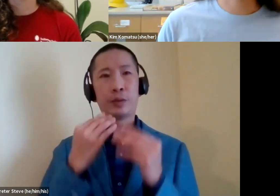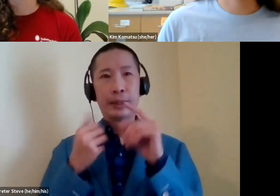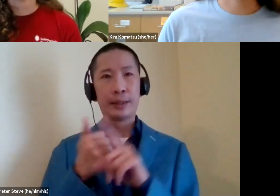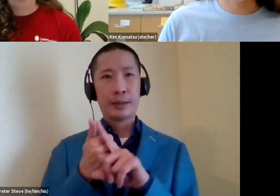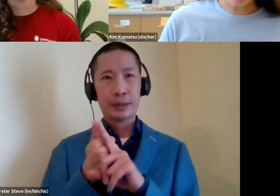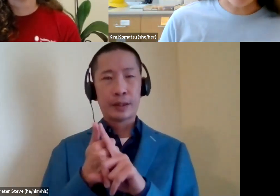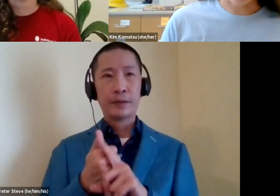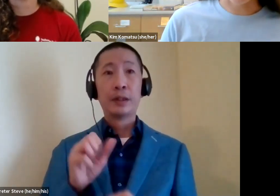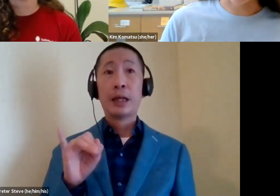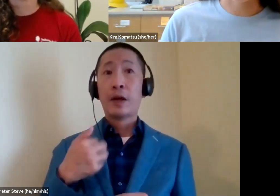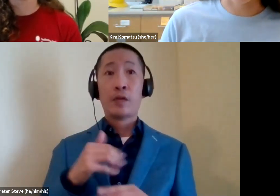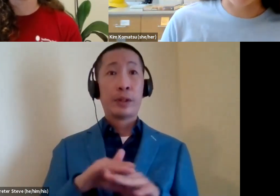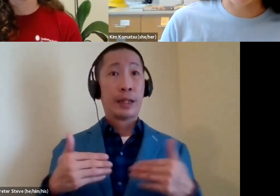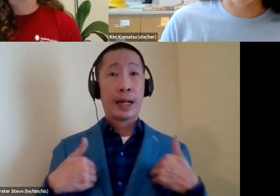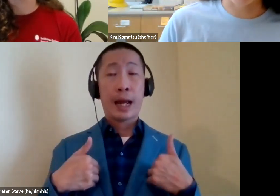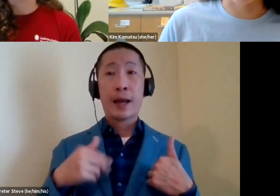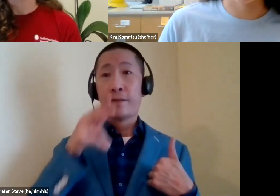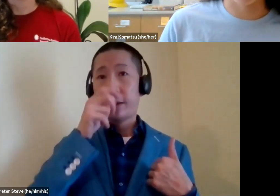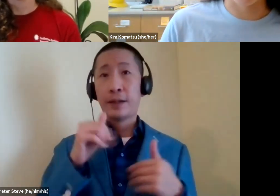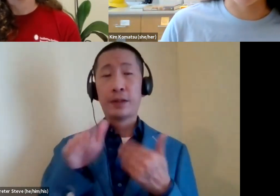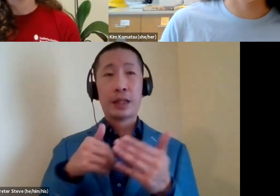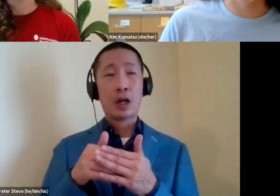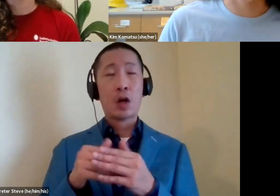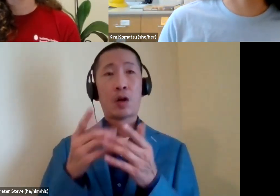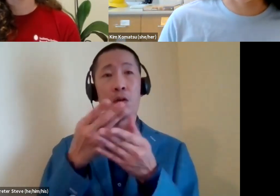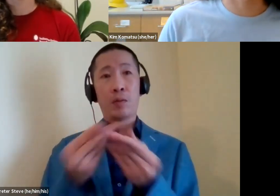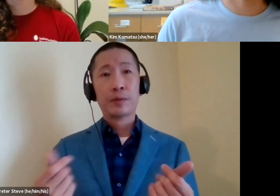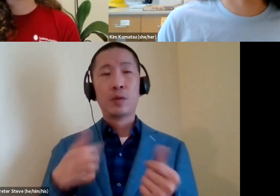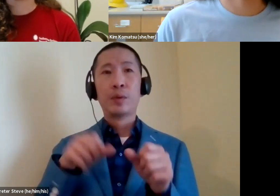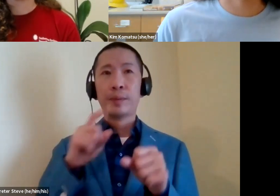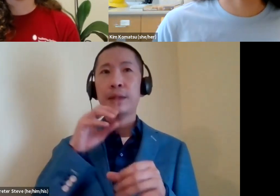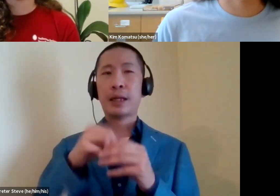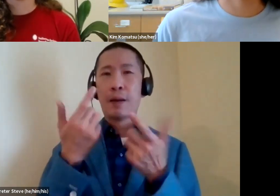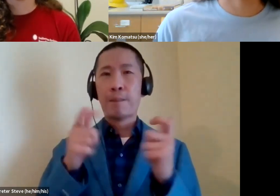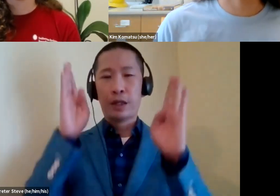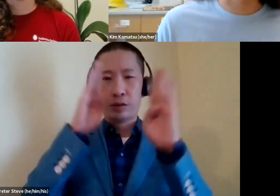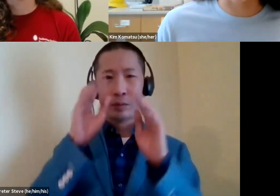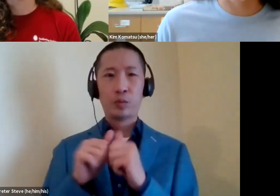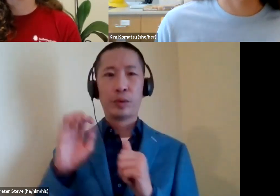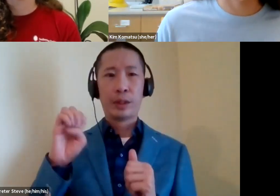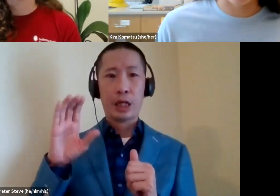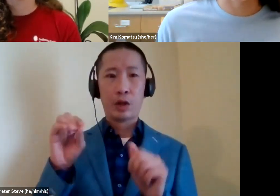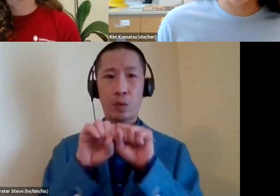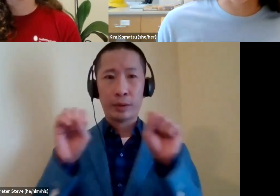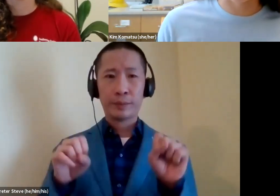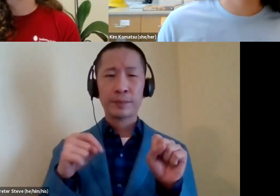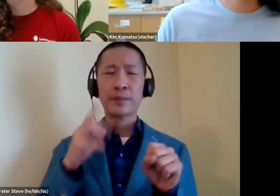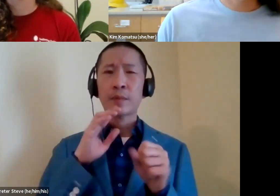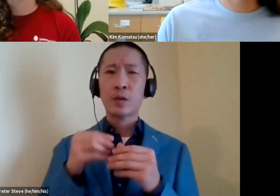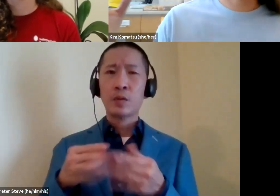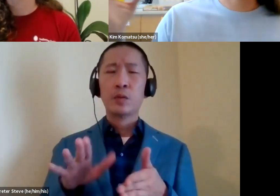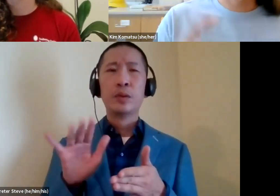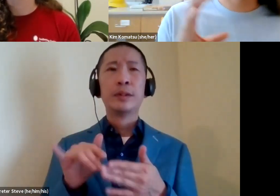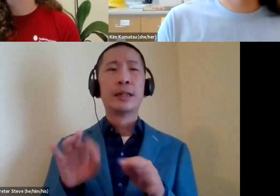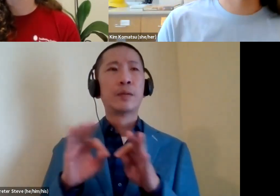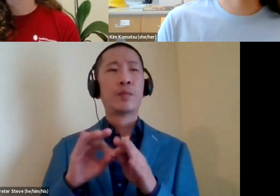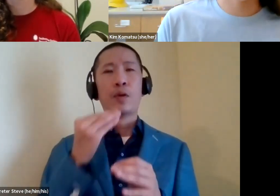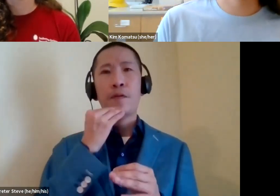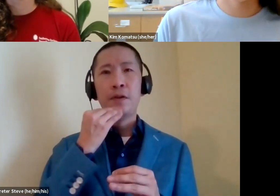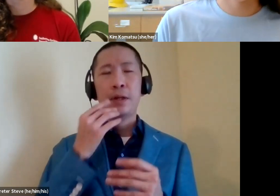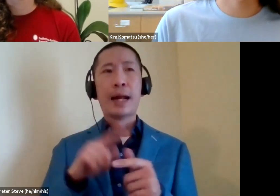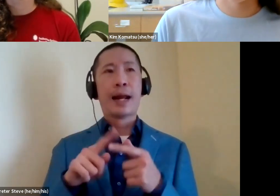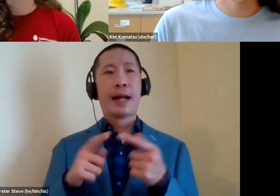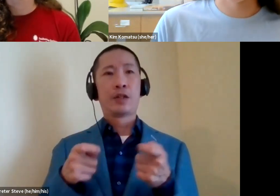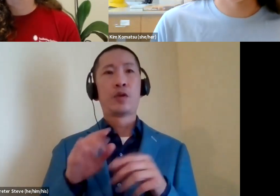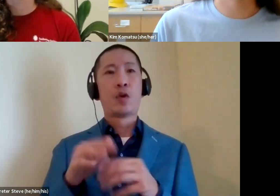Kim Komatsu (she/her): And so, if we didn't have insects, if they all disappeared, we would be in big trouble in our ecosystems, because we would lose that important food source and the control on the plant species that they're eating as well.